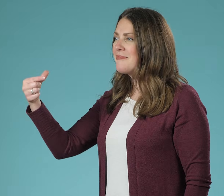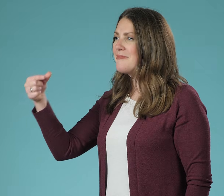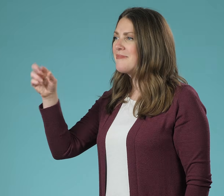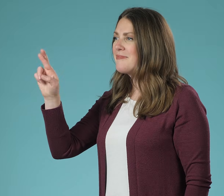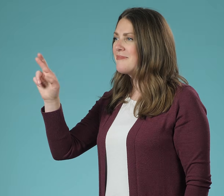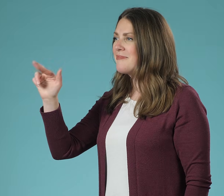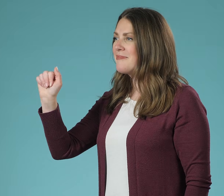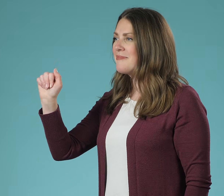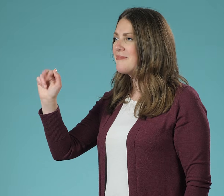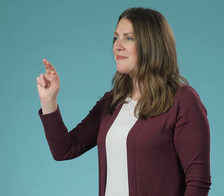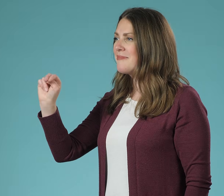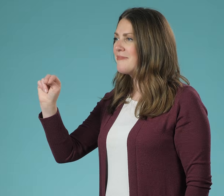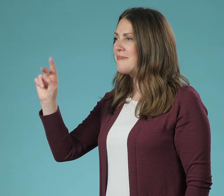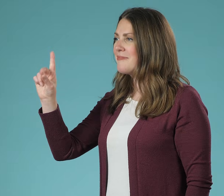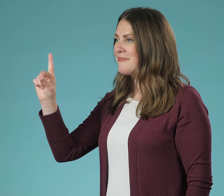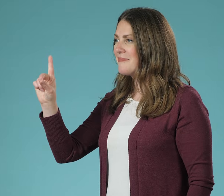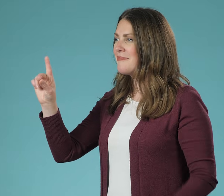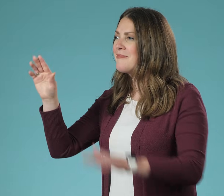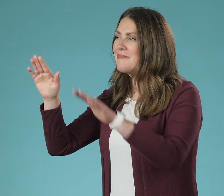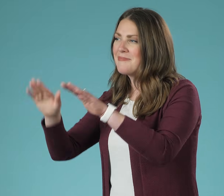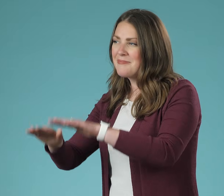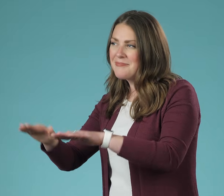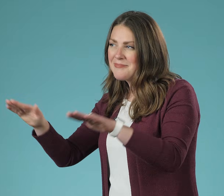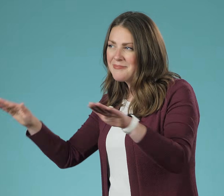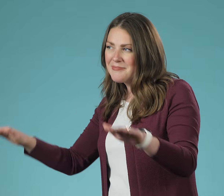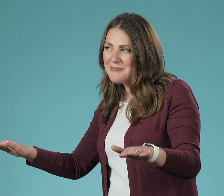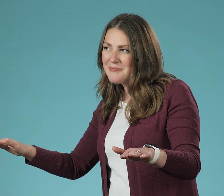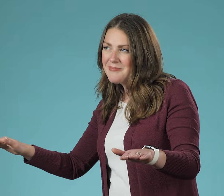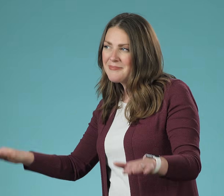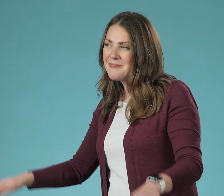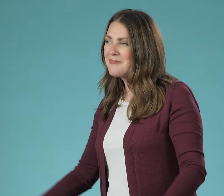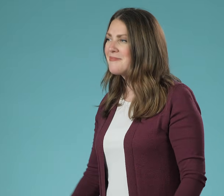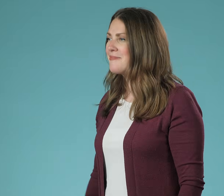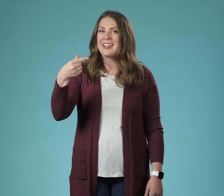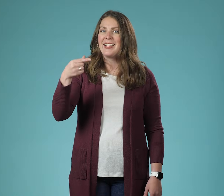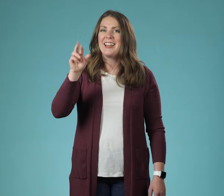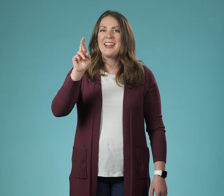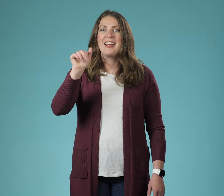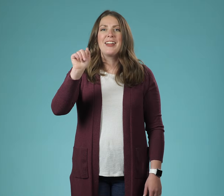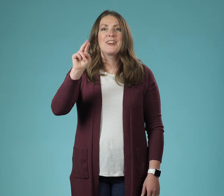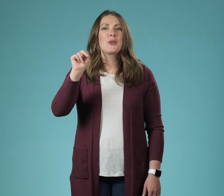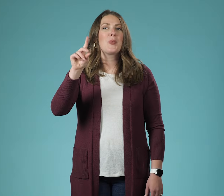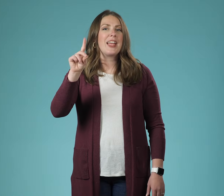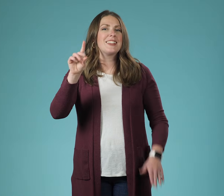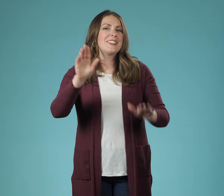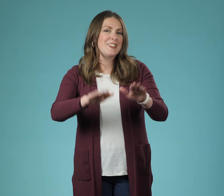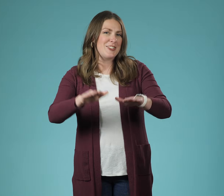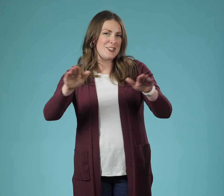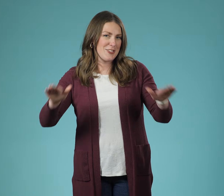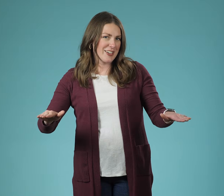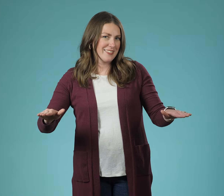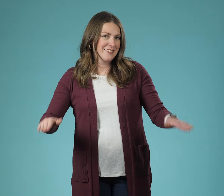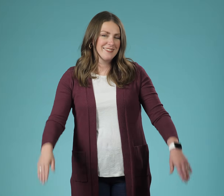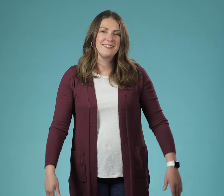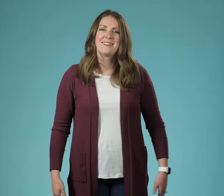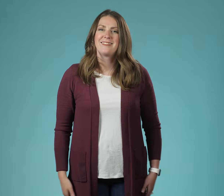You're going to Fingerspell Grand and sign children. Grand children.